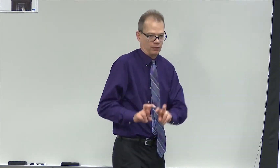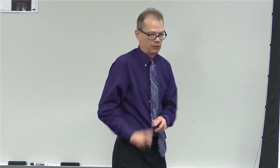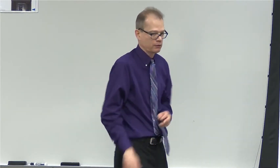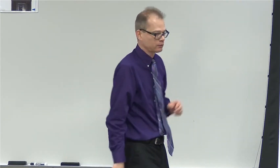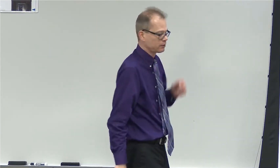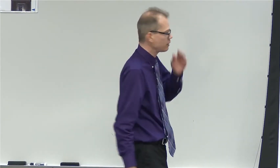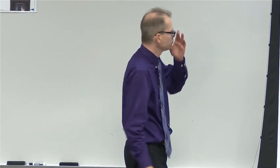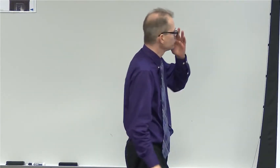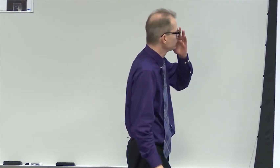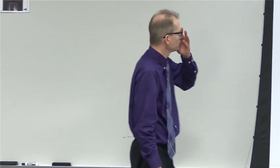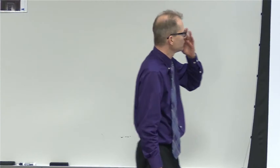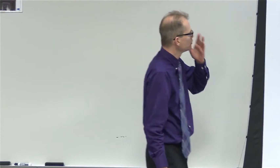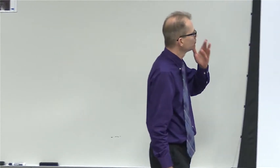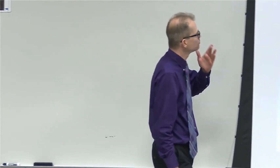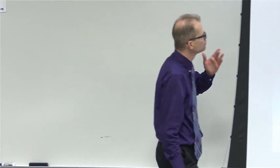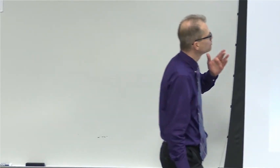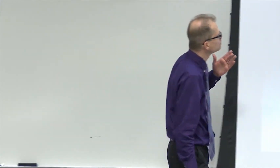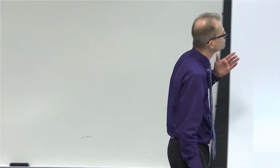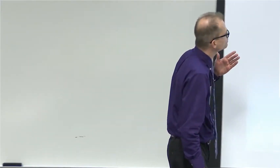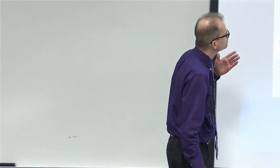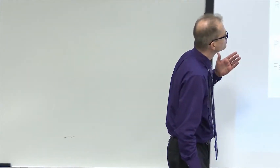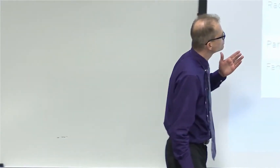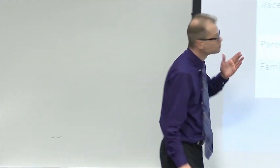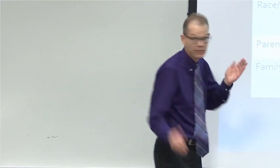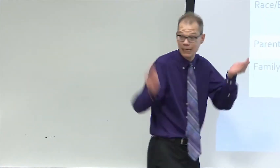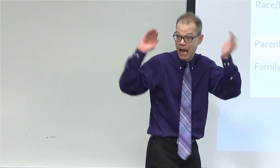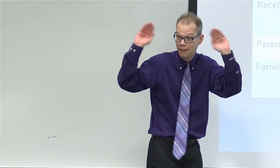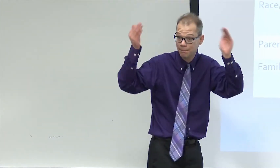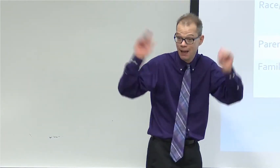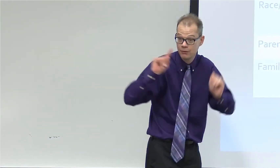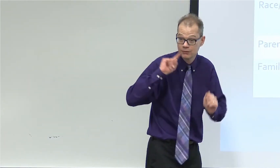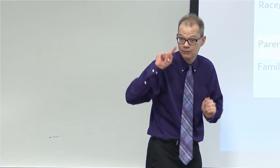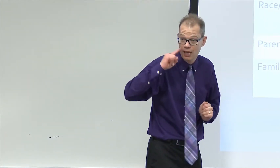with the analysis of this...of this survey.